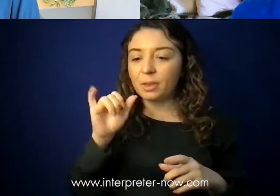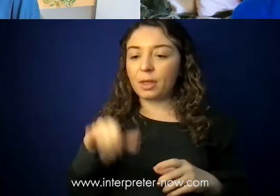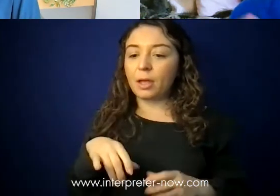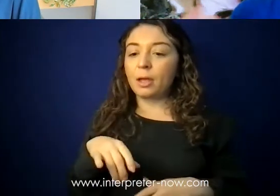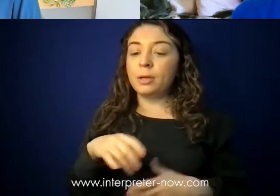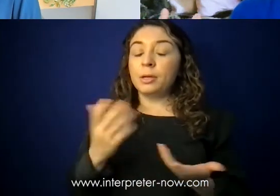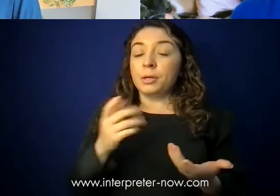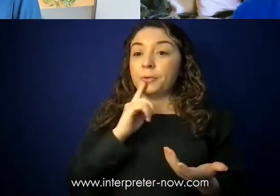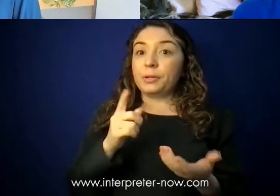we all talk about.